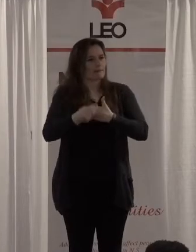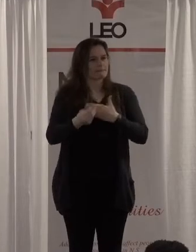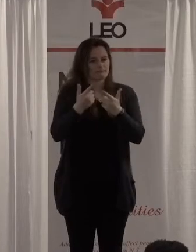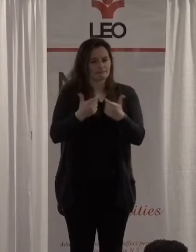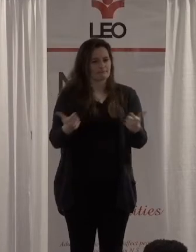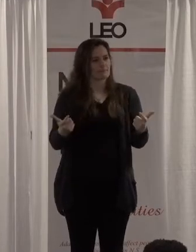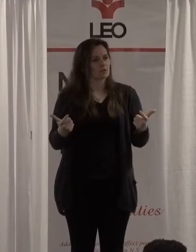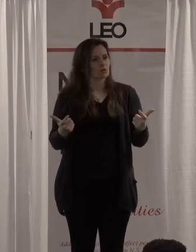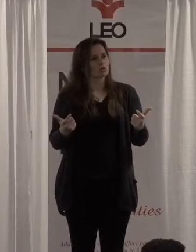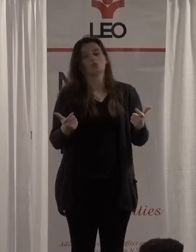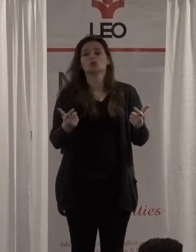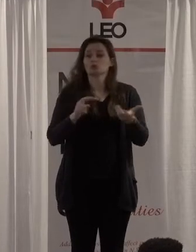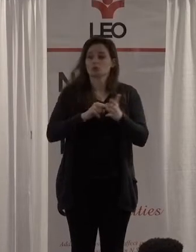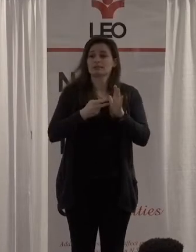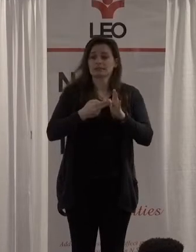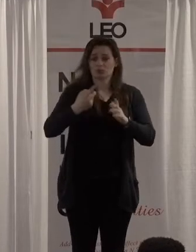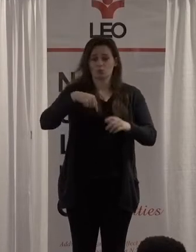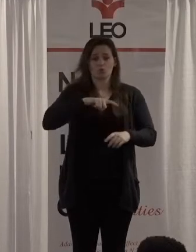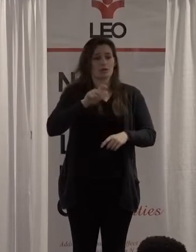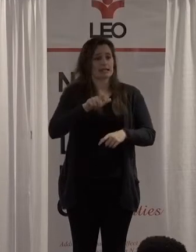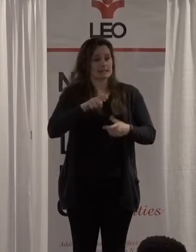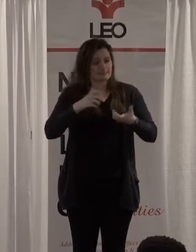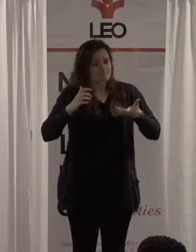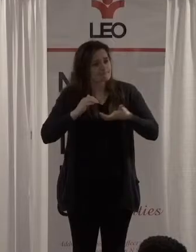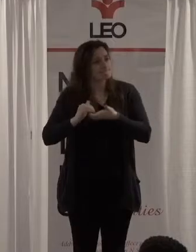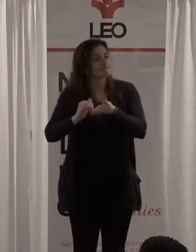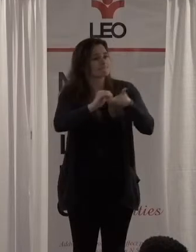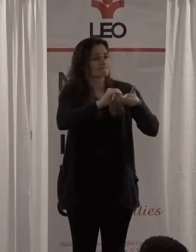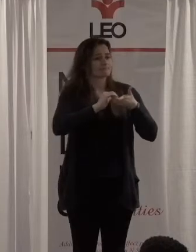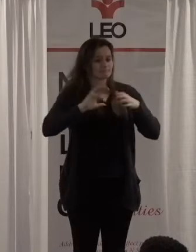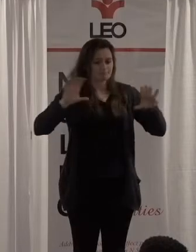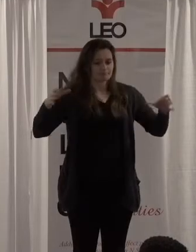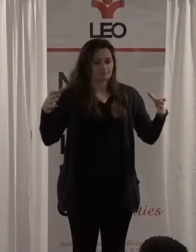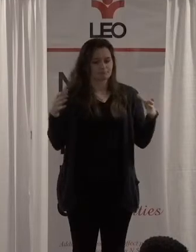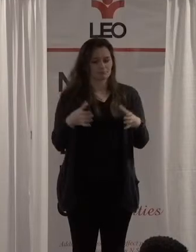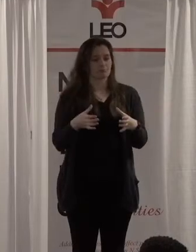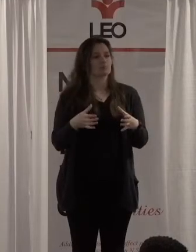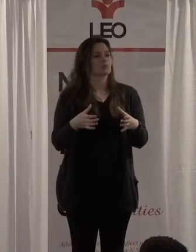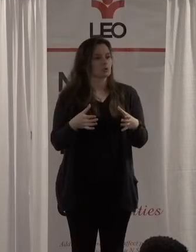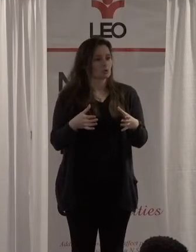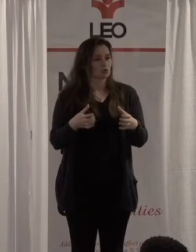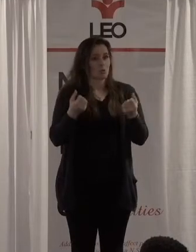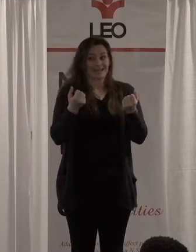WITH A UNITED VOICE SO THAT WE CAN ADDRESS THIS IN OUR LIFETIME,